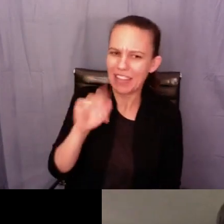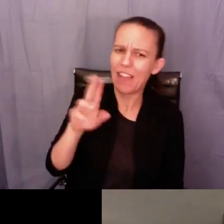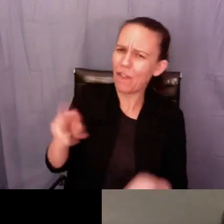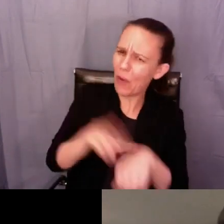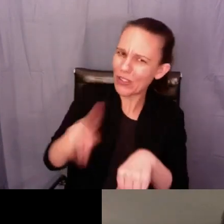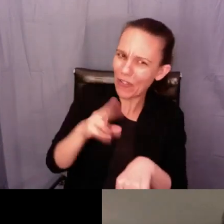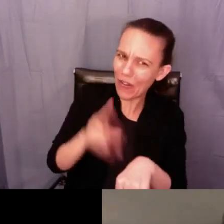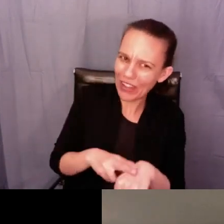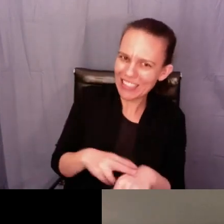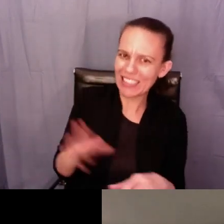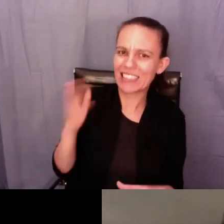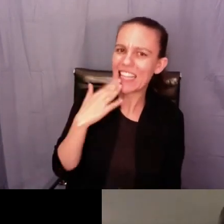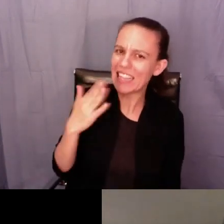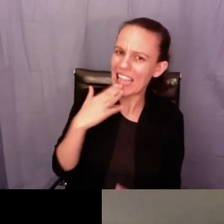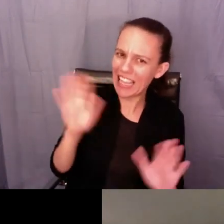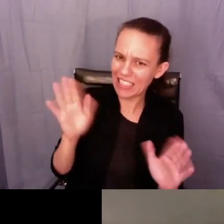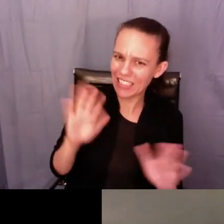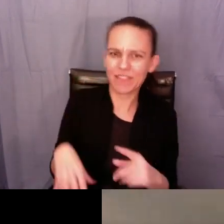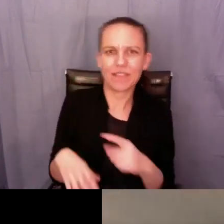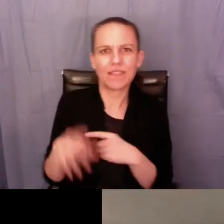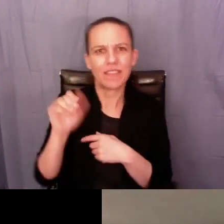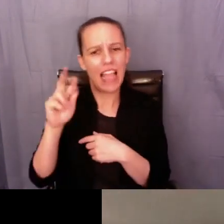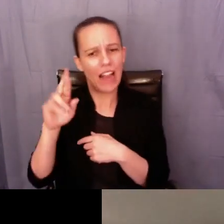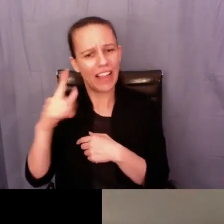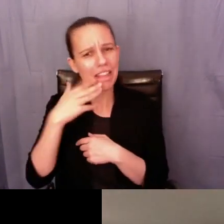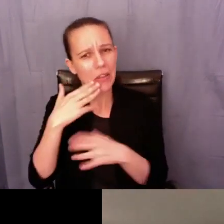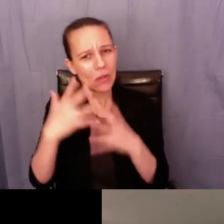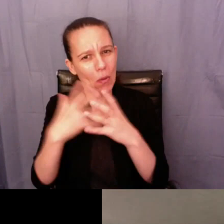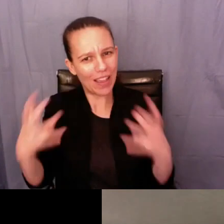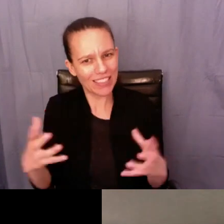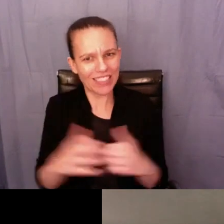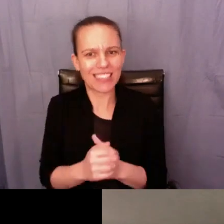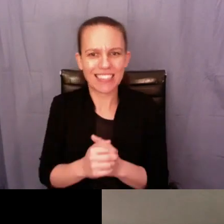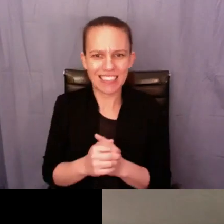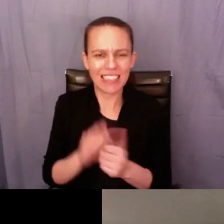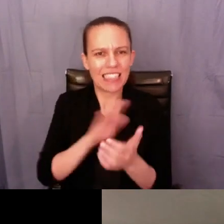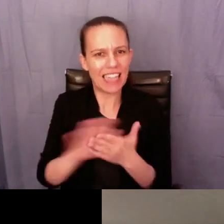Thank you so much. Nice to have you.